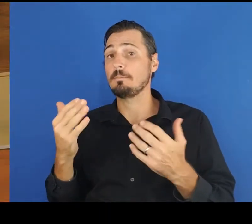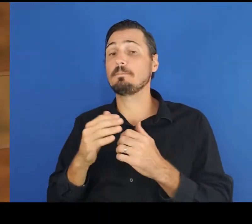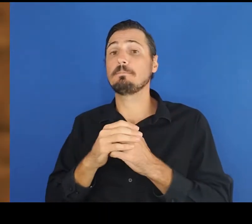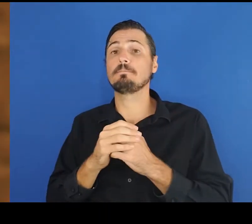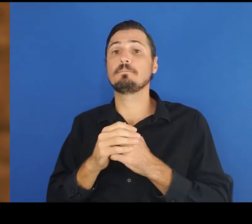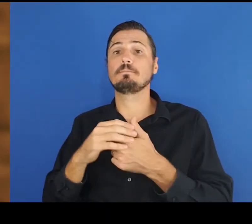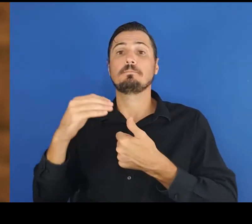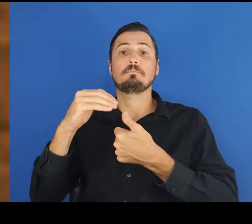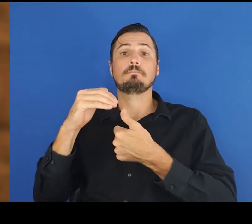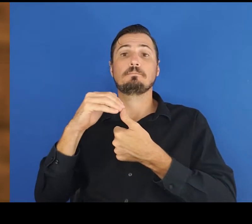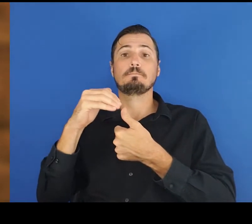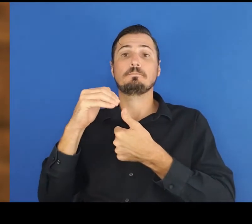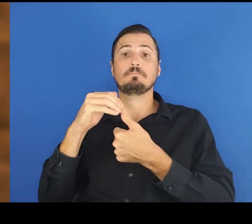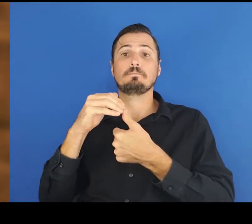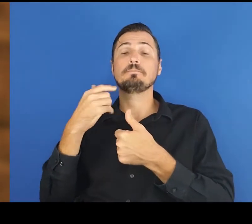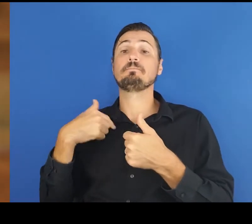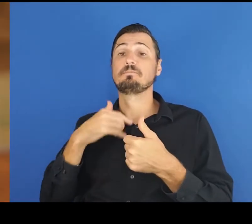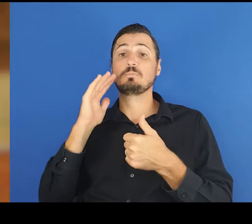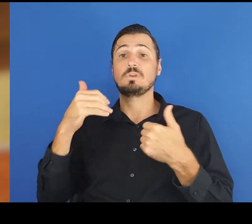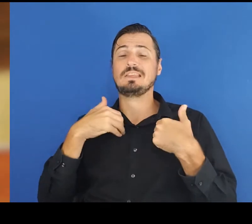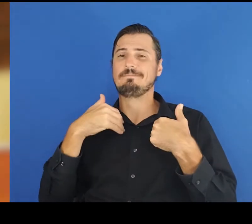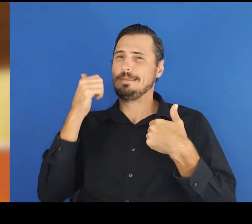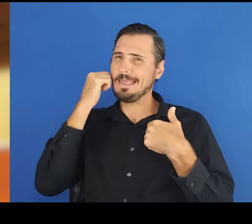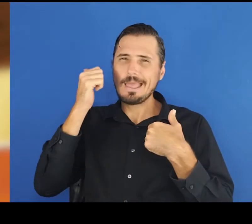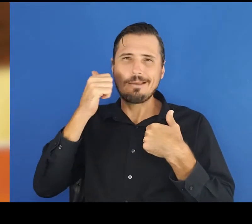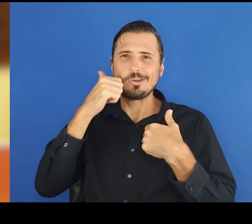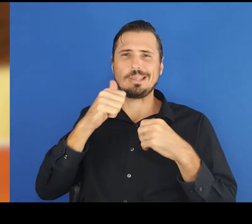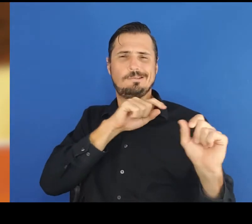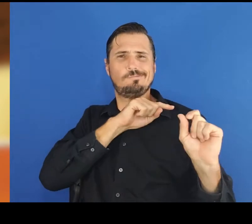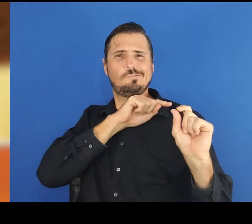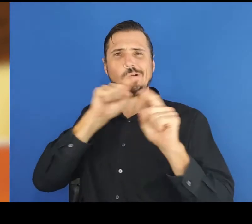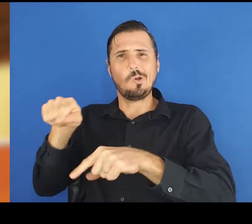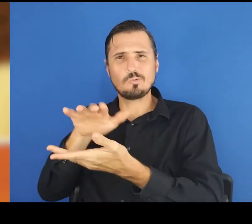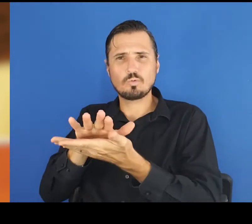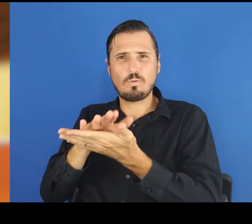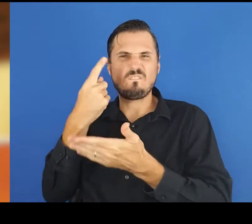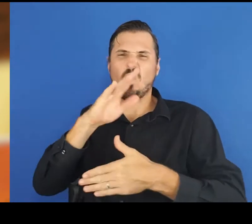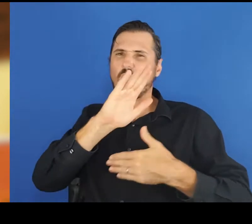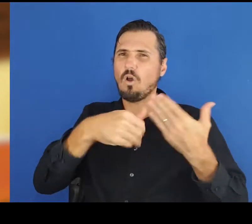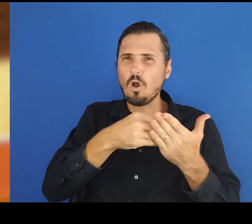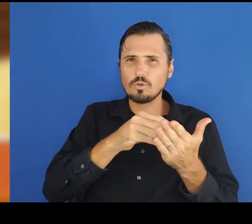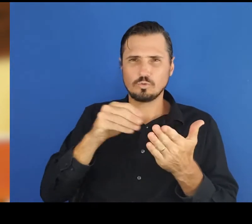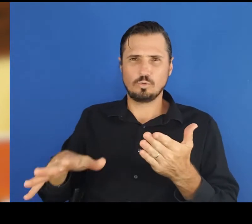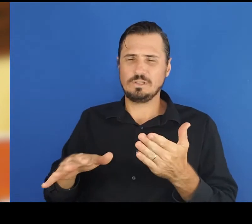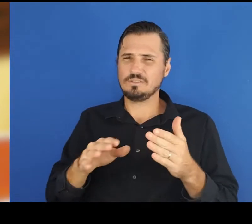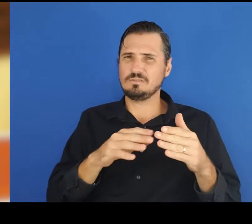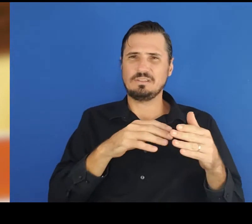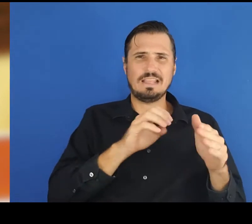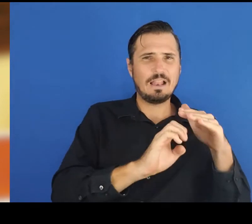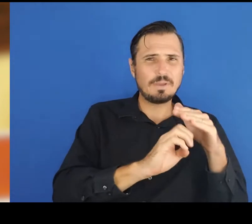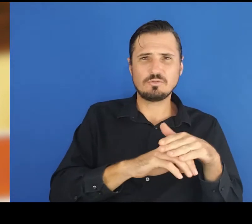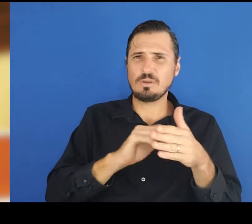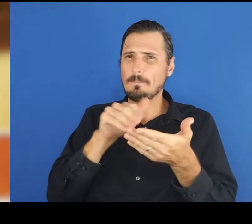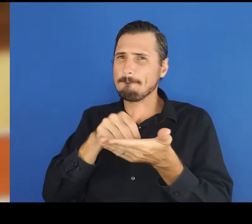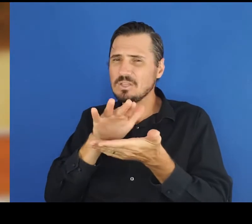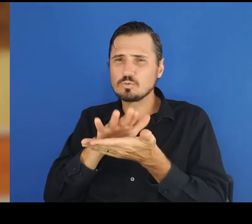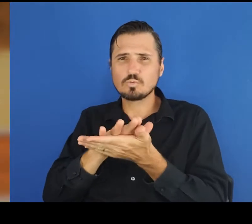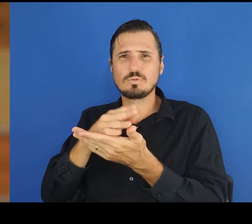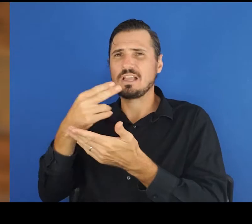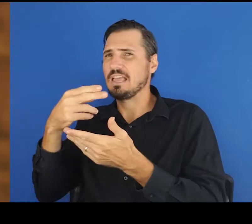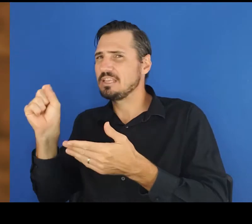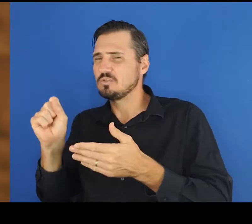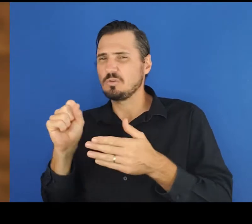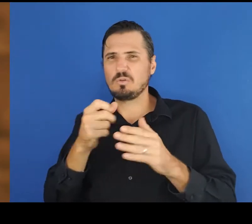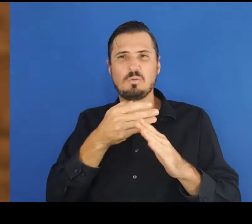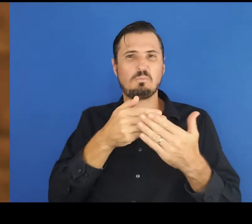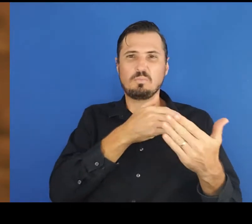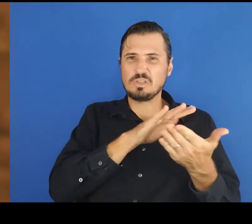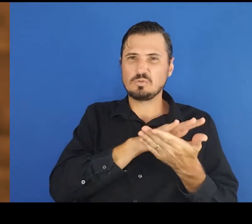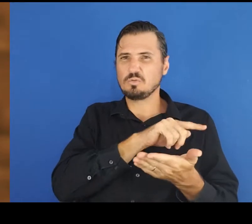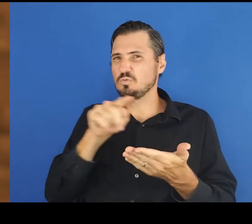Start of daily in-person learning for students in ALL public elementary, middle and high schools